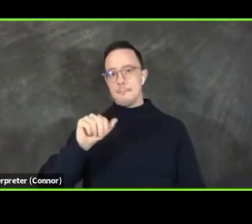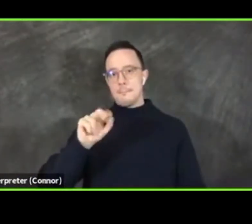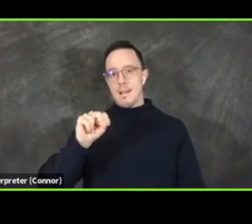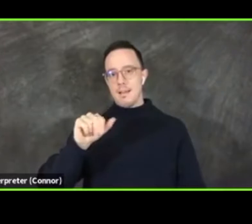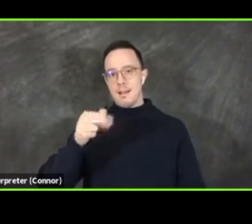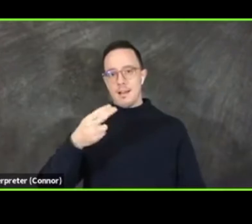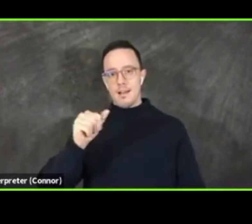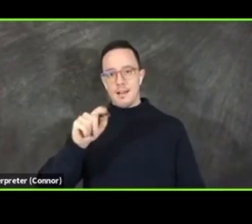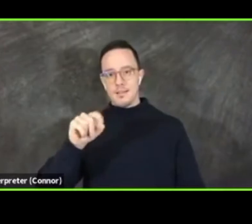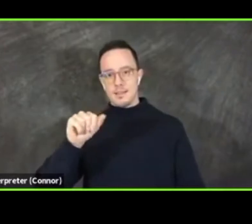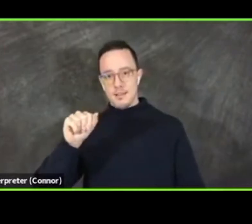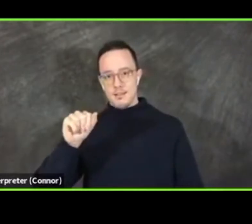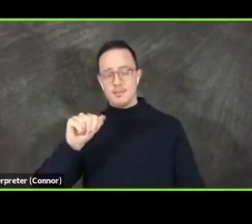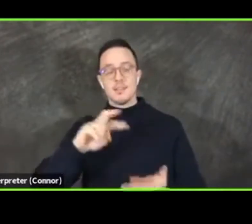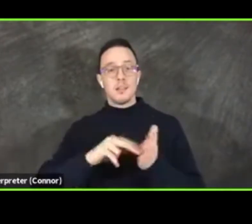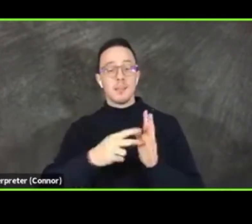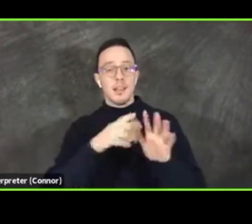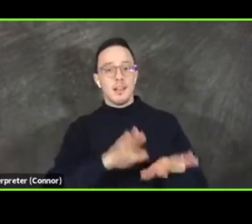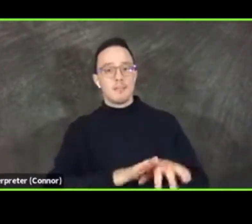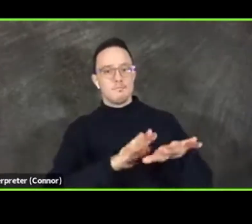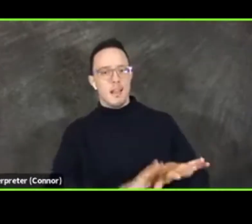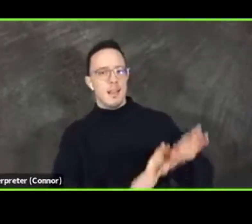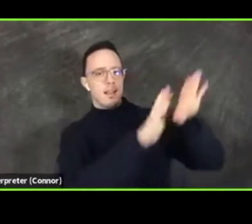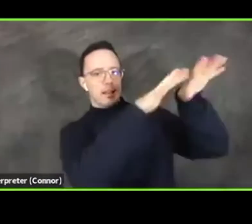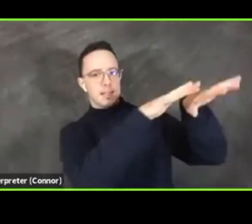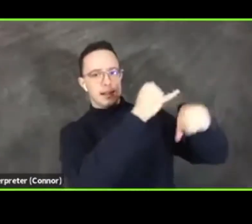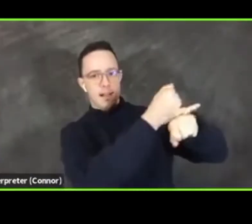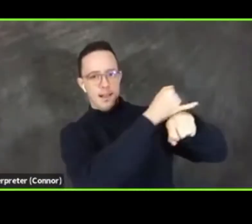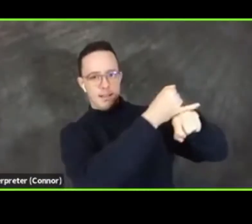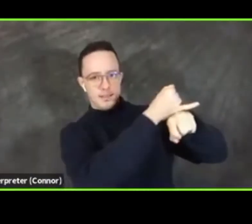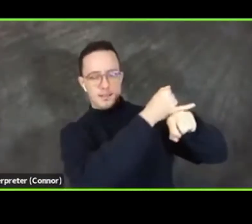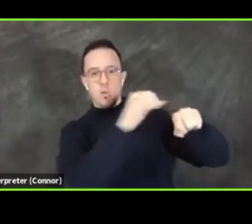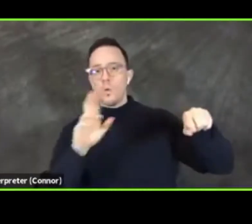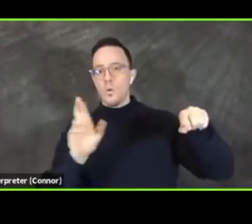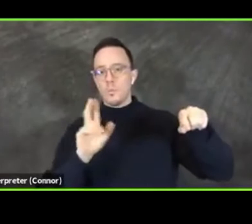THE WOOD FOR THE BOWS. AFTER THE ARRIVAL OF DUTCH AND BRITISH